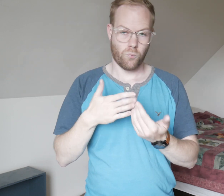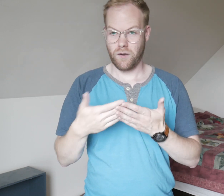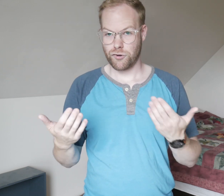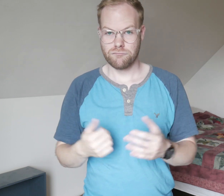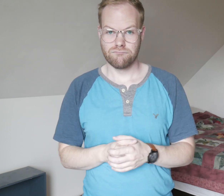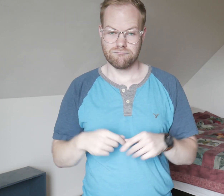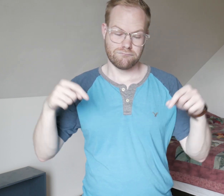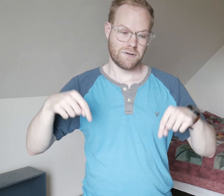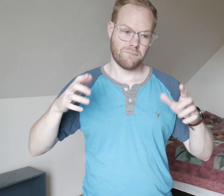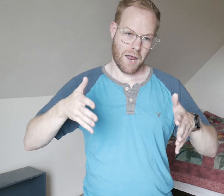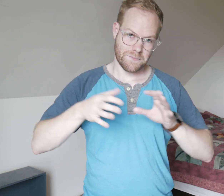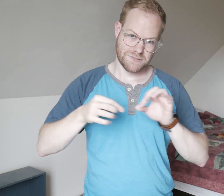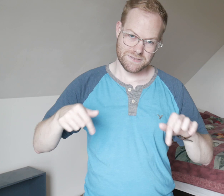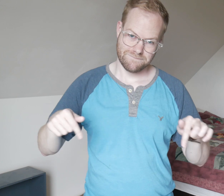Whatever. Leave comments below.